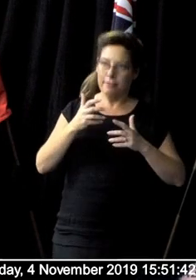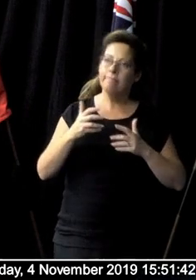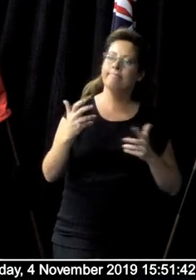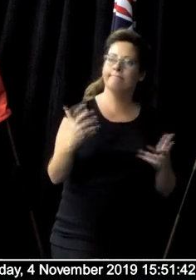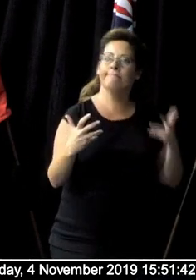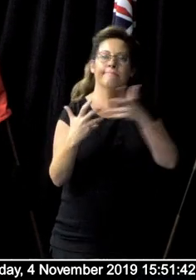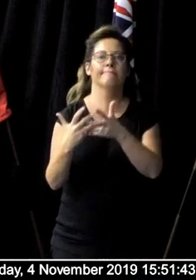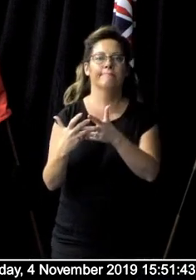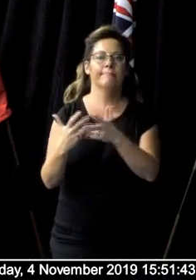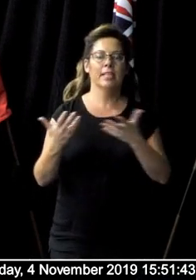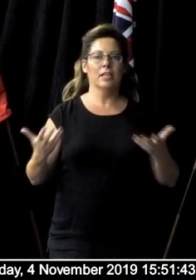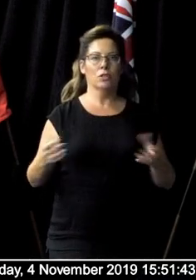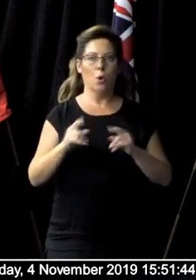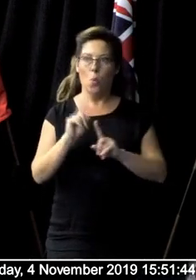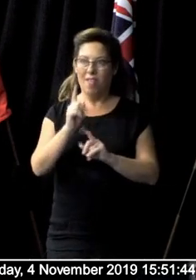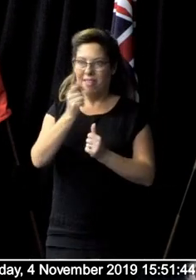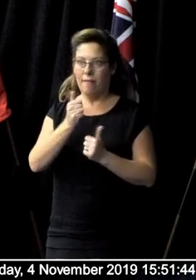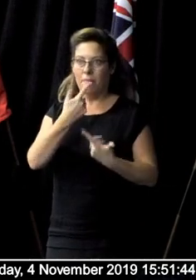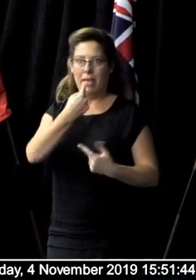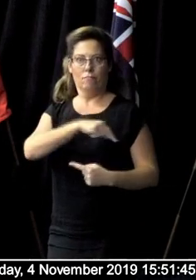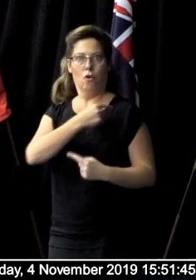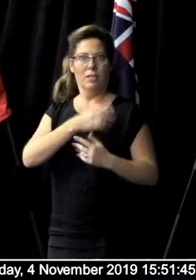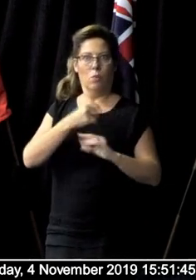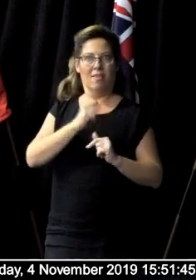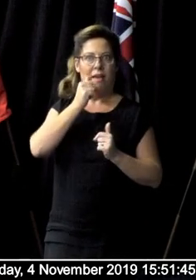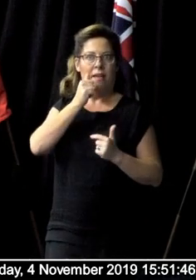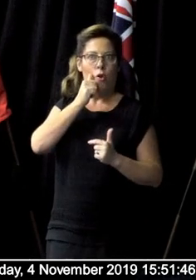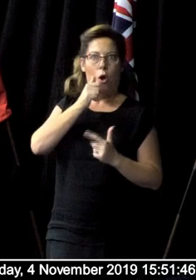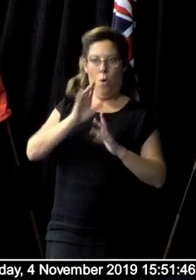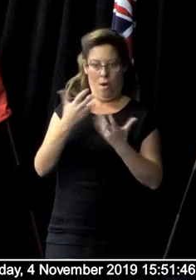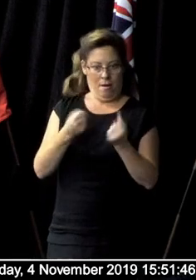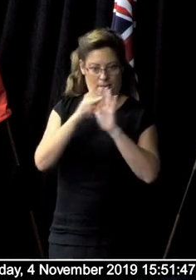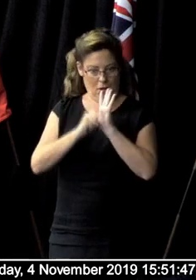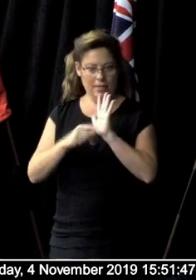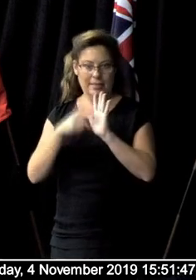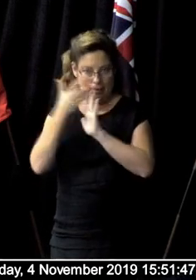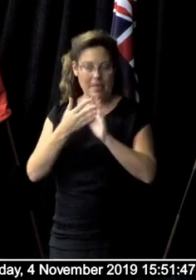And I guess the need then for – is to make sure we have all the pieces in place so